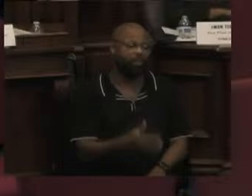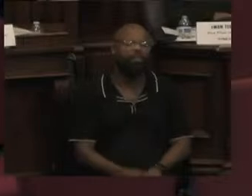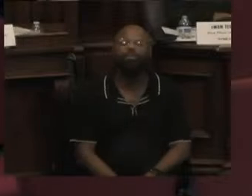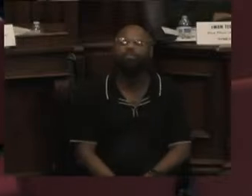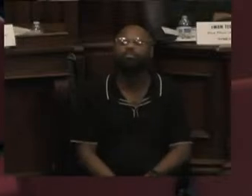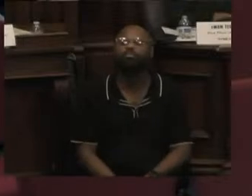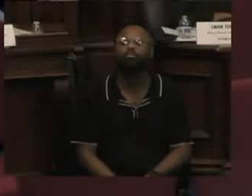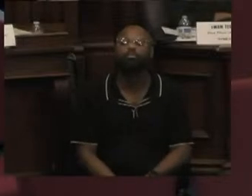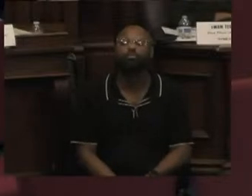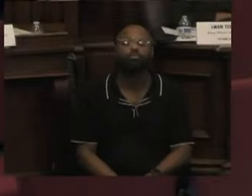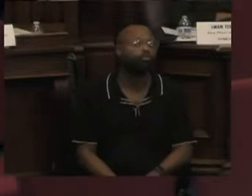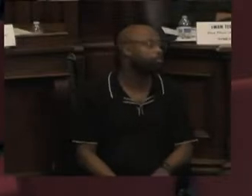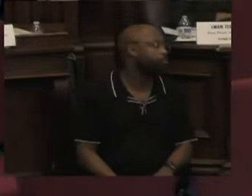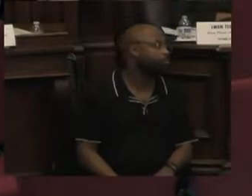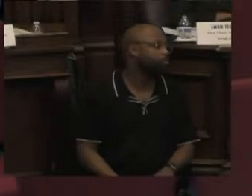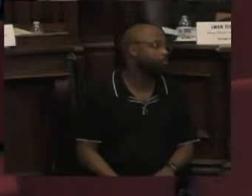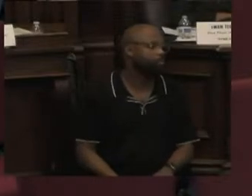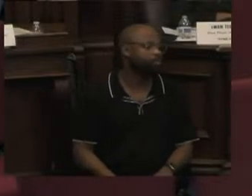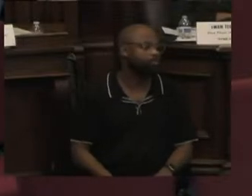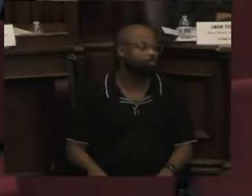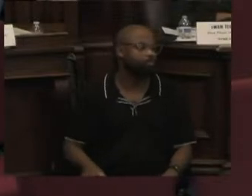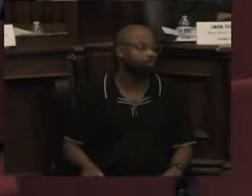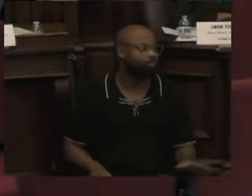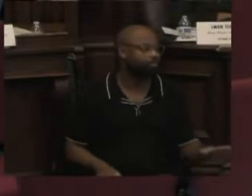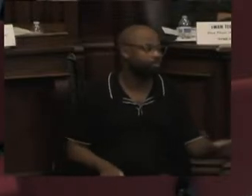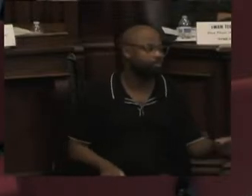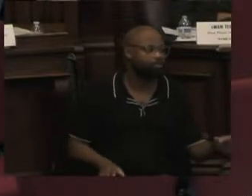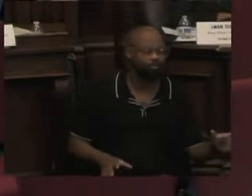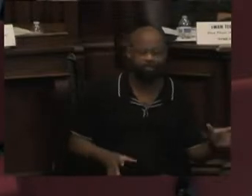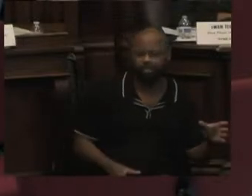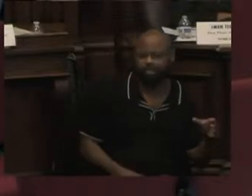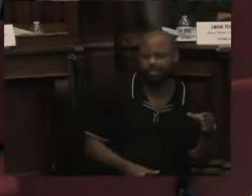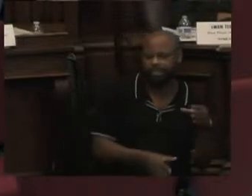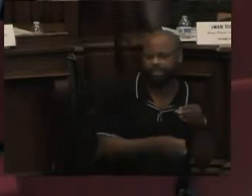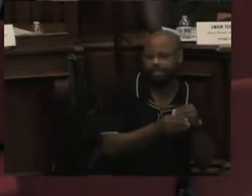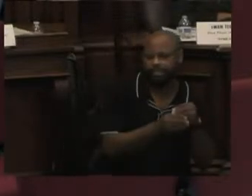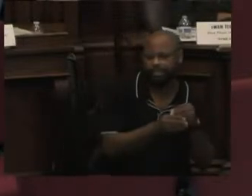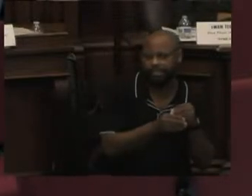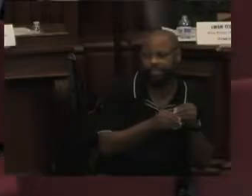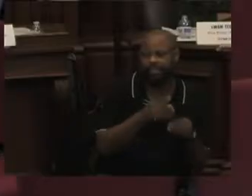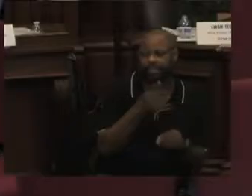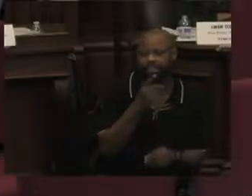practice throughout. Gotcha.